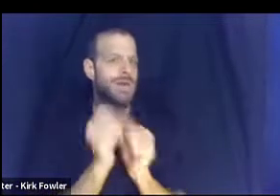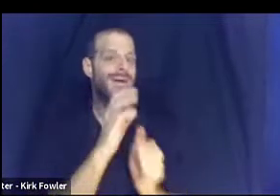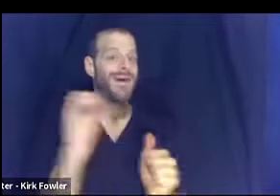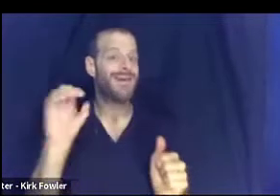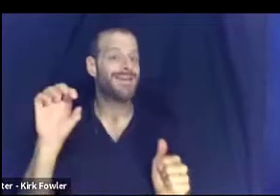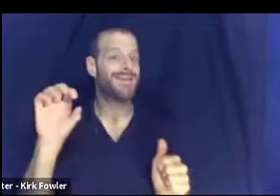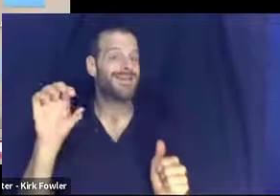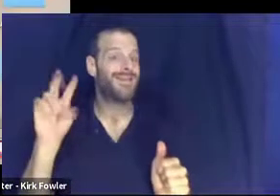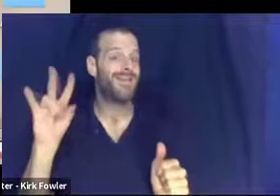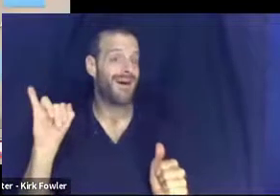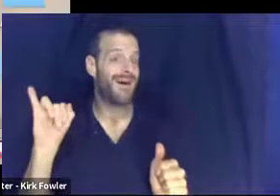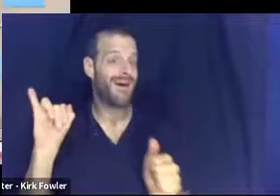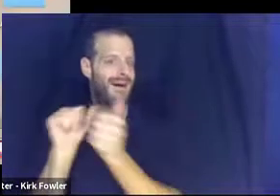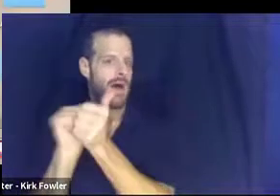and how do they kind of overlap here?